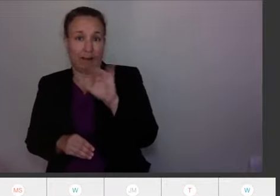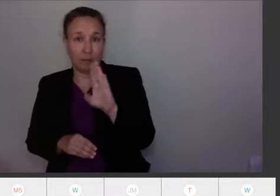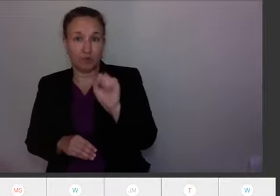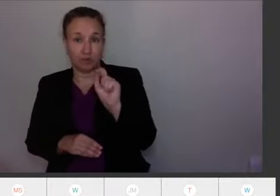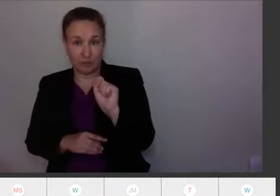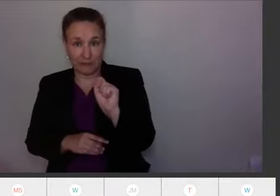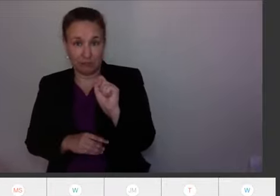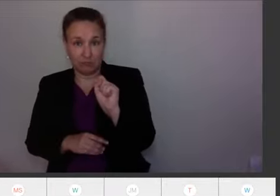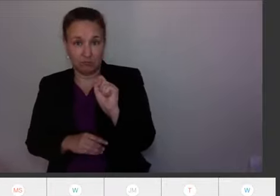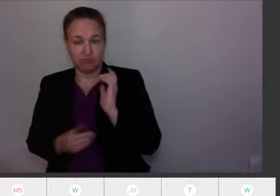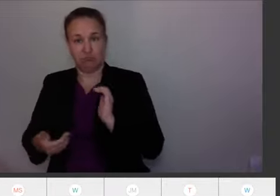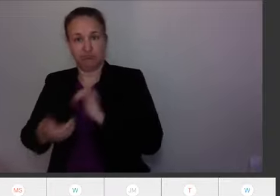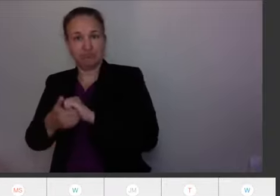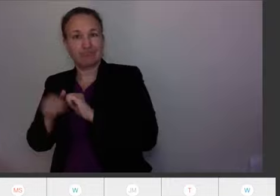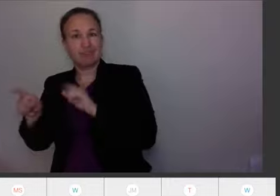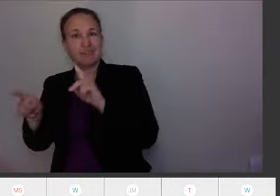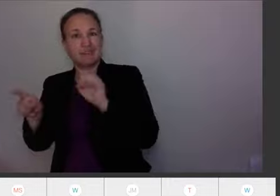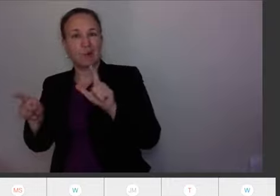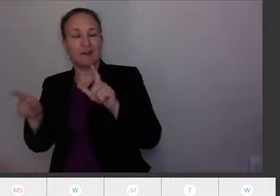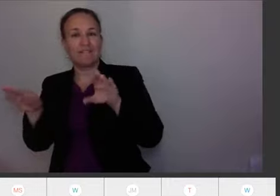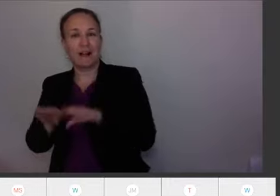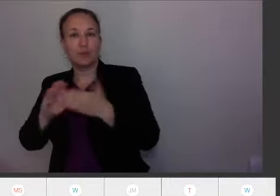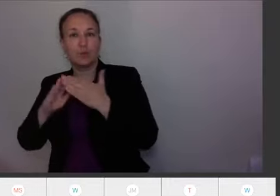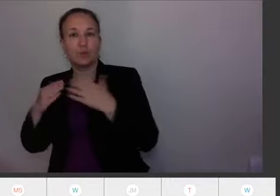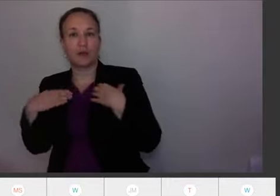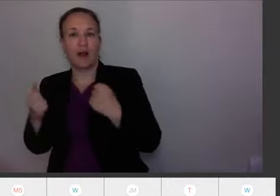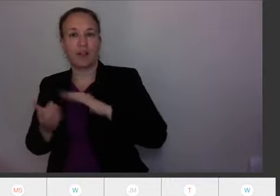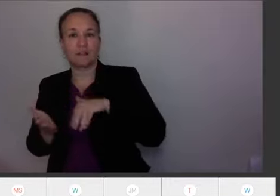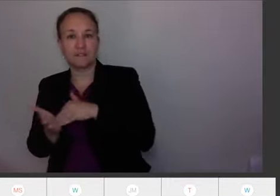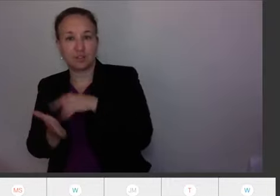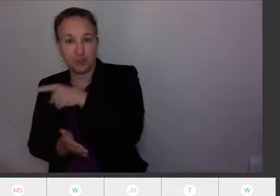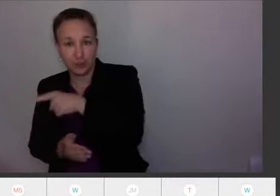partner at the delaware valley community health center